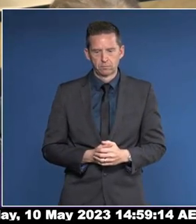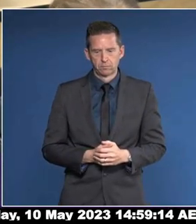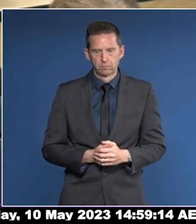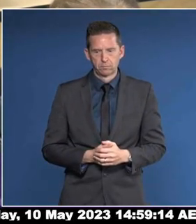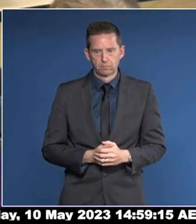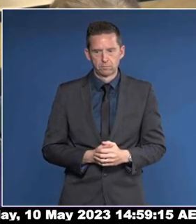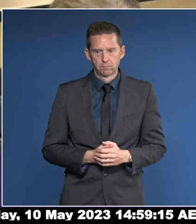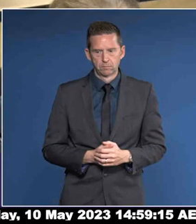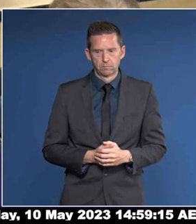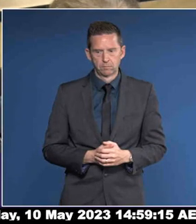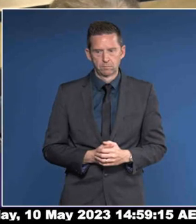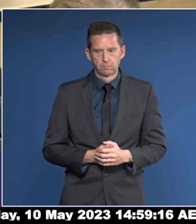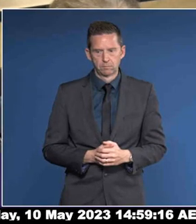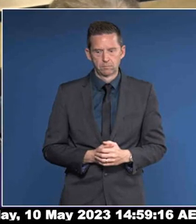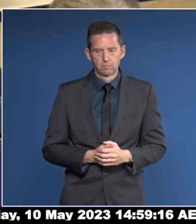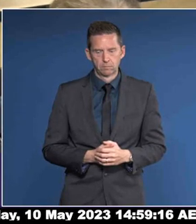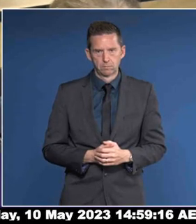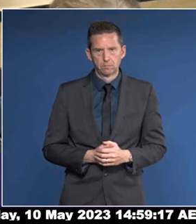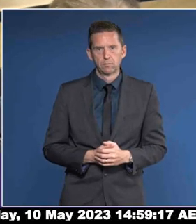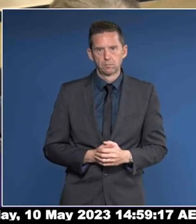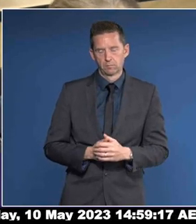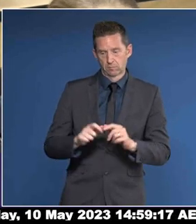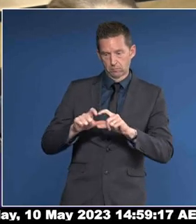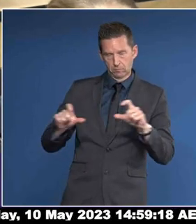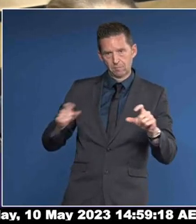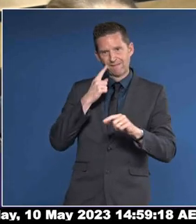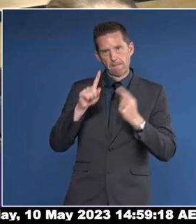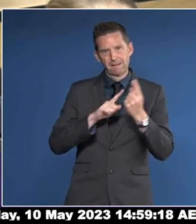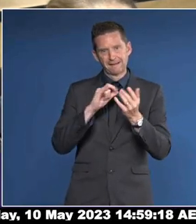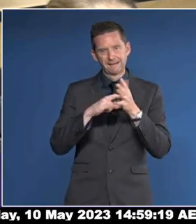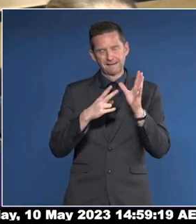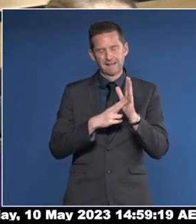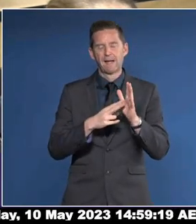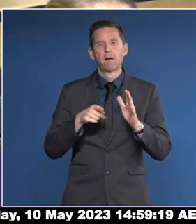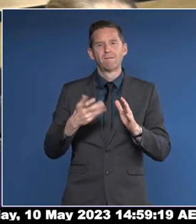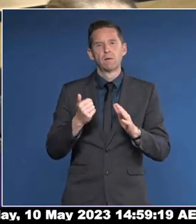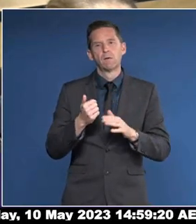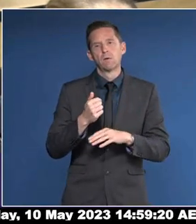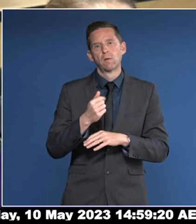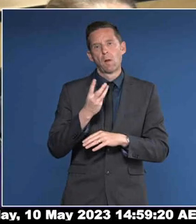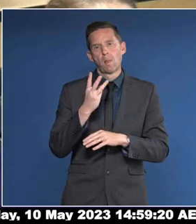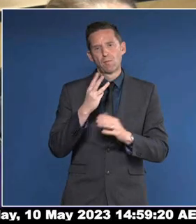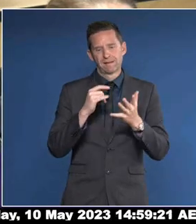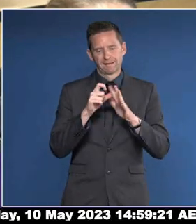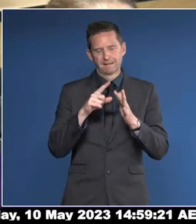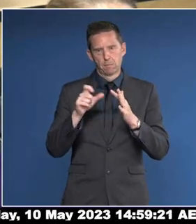You say at sub-paragraph (e): 'There was a meeting of SCAN on 3 December 2018 and that was regarding Jonathon,